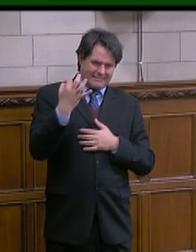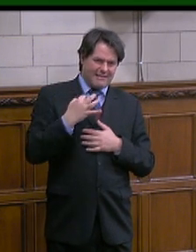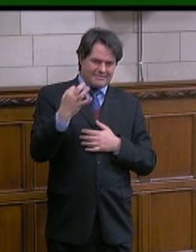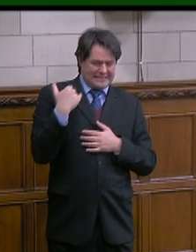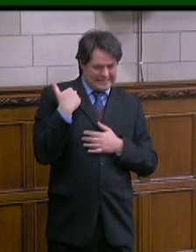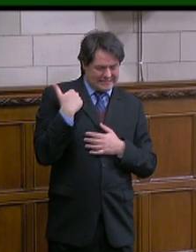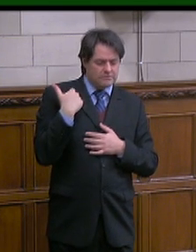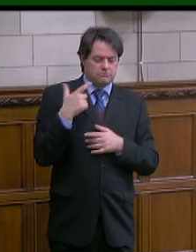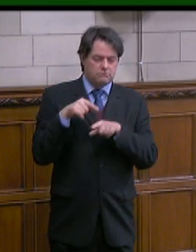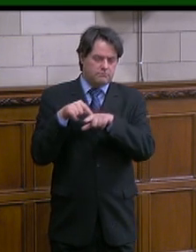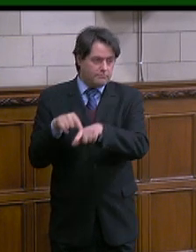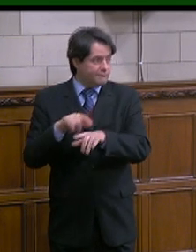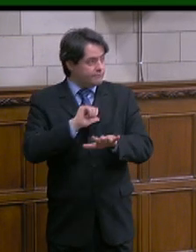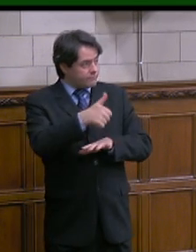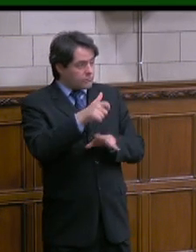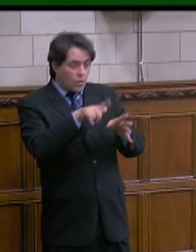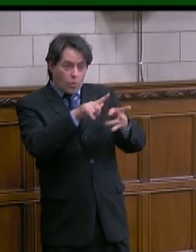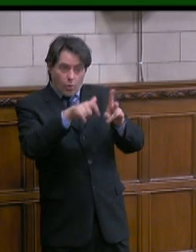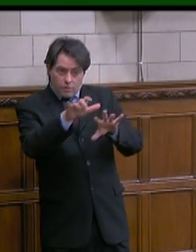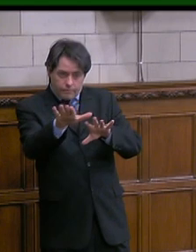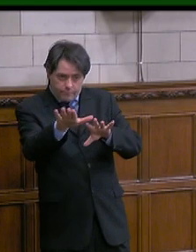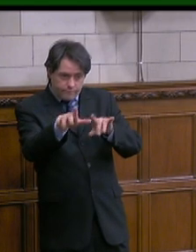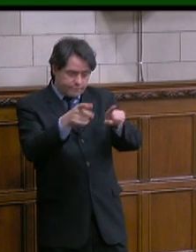they have asked us for.